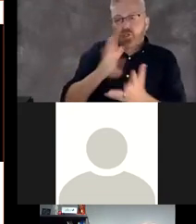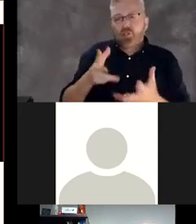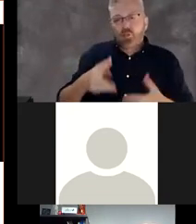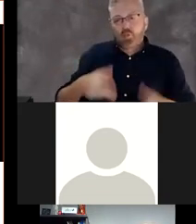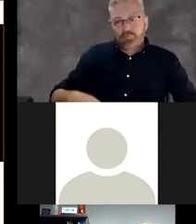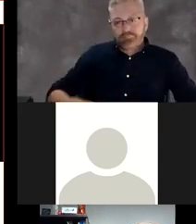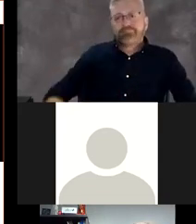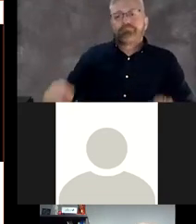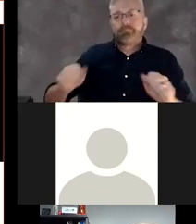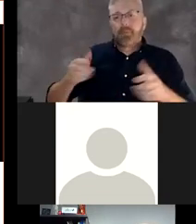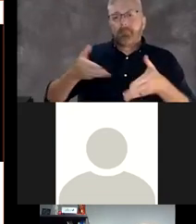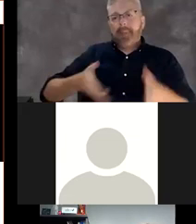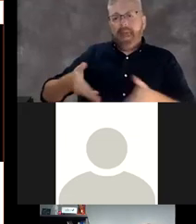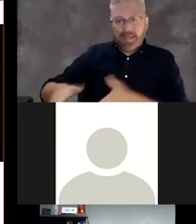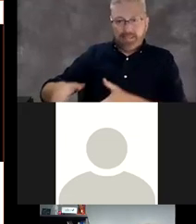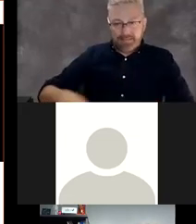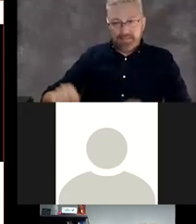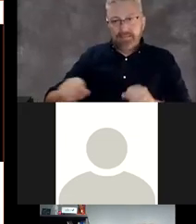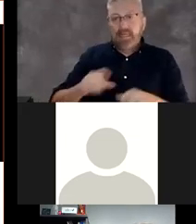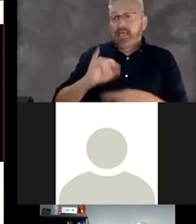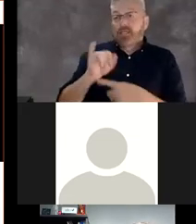AND JESSE, WHO HAS NO PHYSICAL THERAPY TRAINING, PERFORMS A